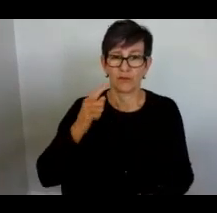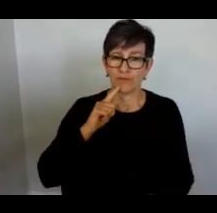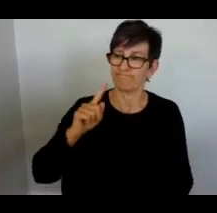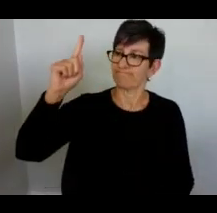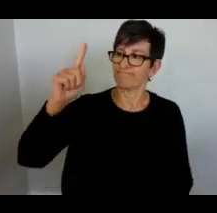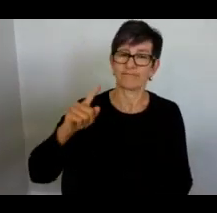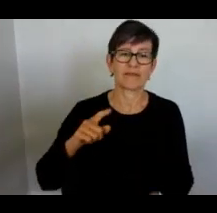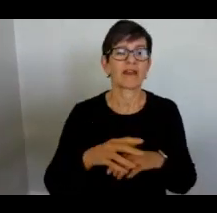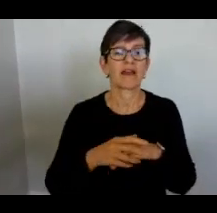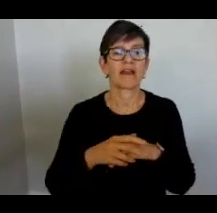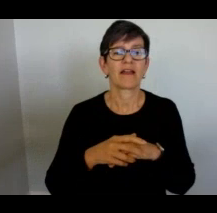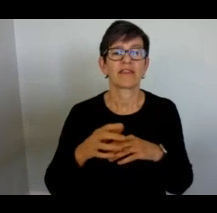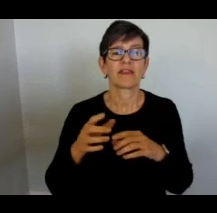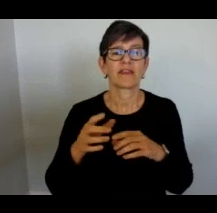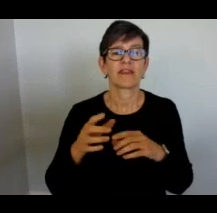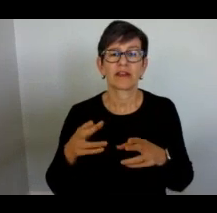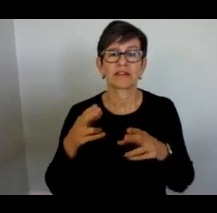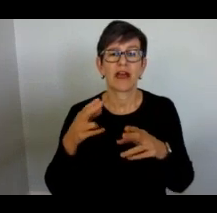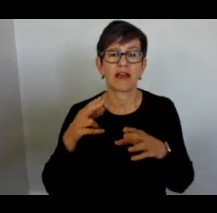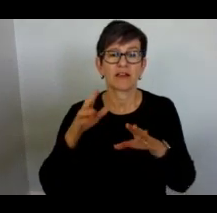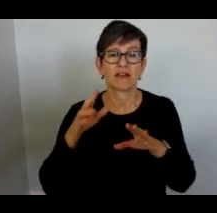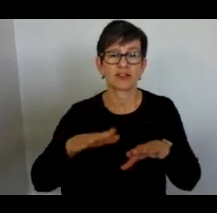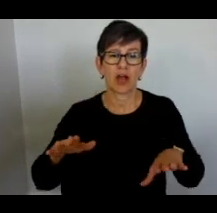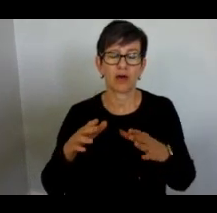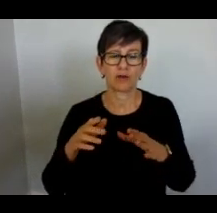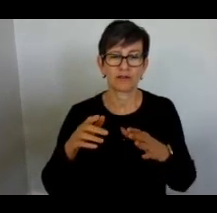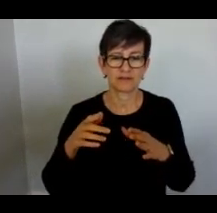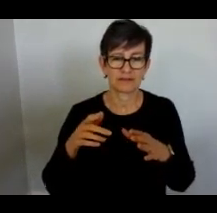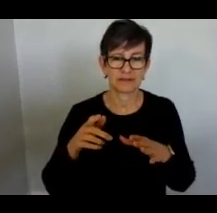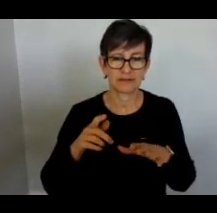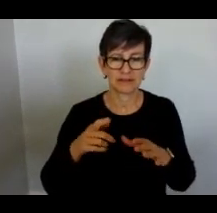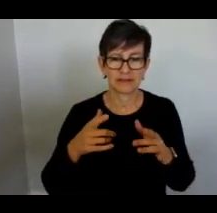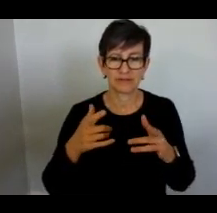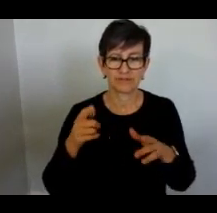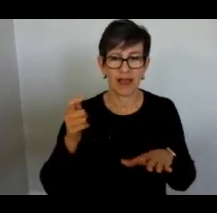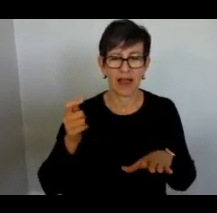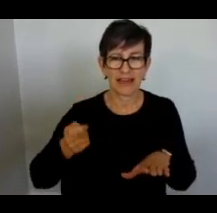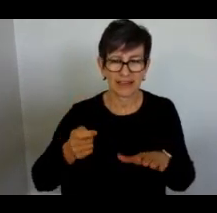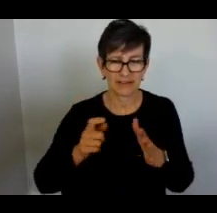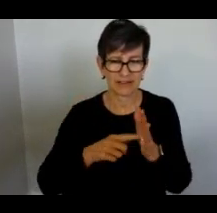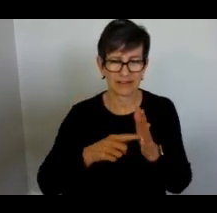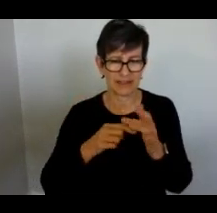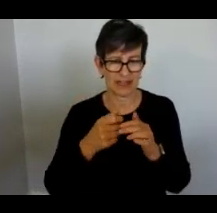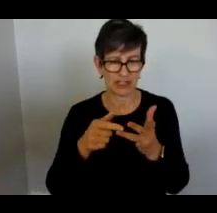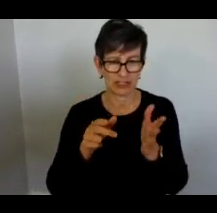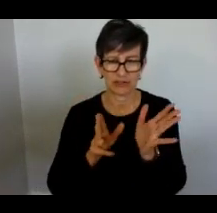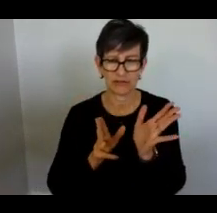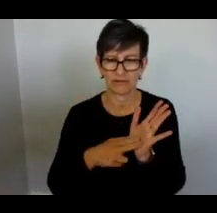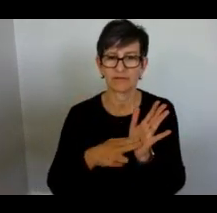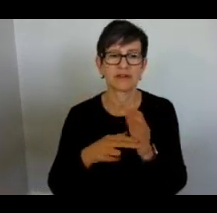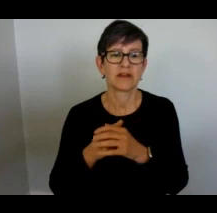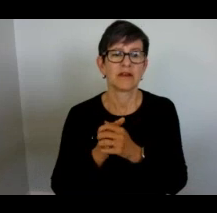we have here today and they can expand further on the work that they do. Just for general knowledge